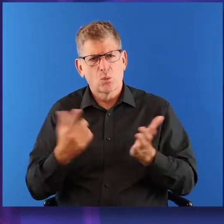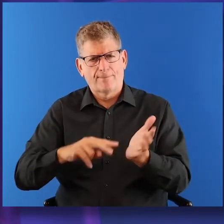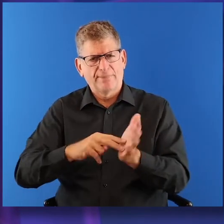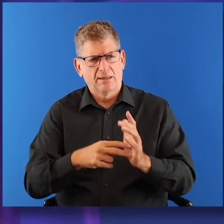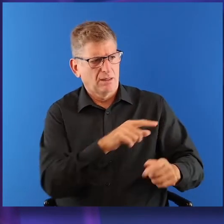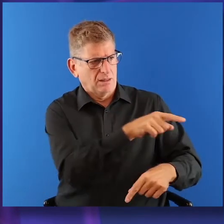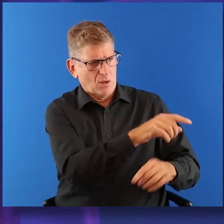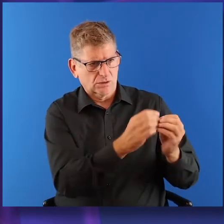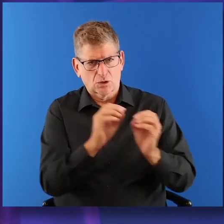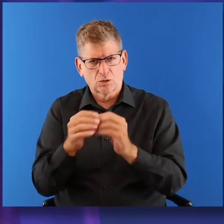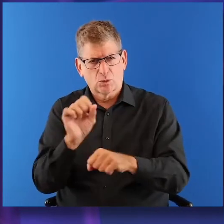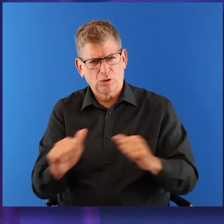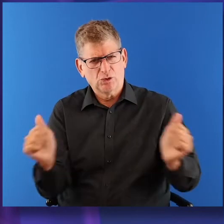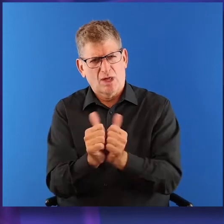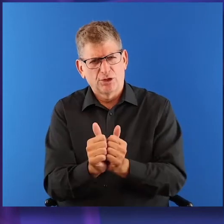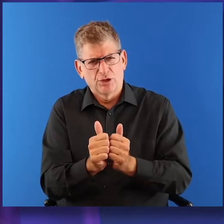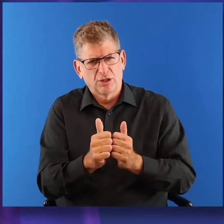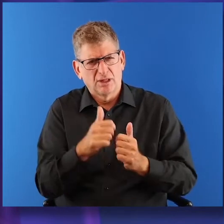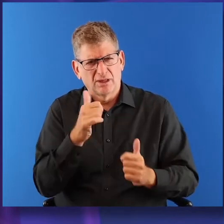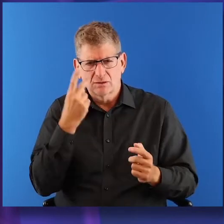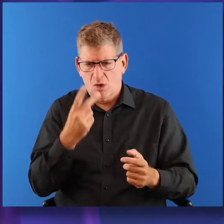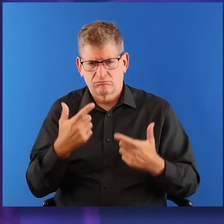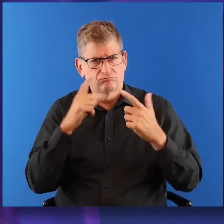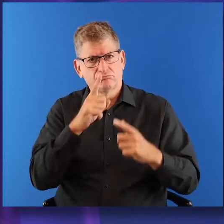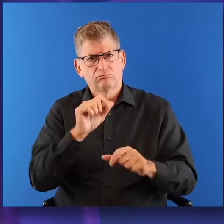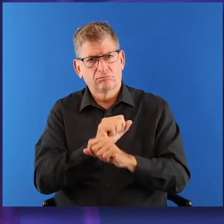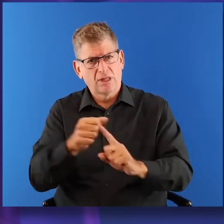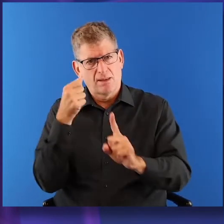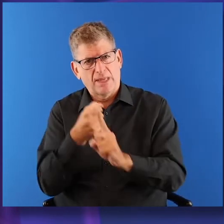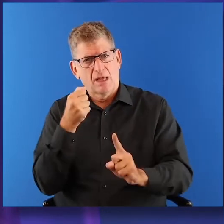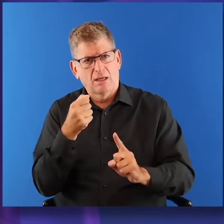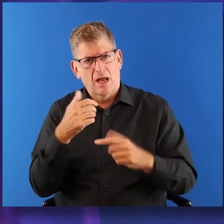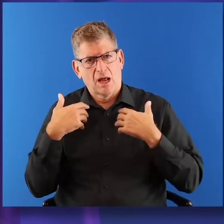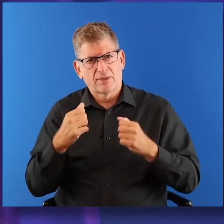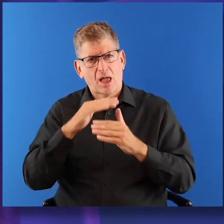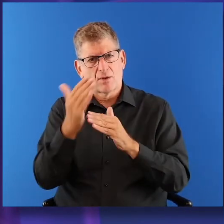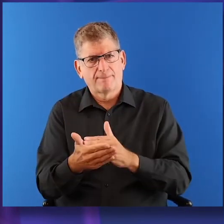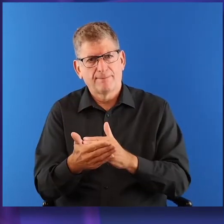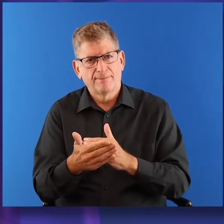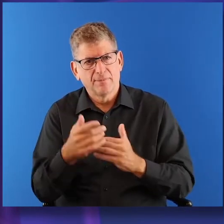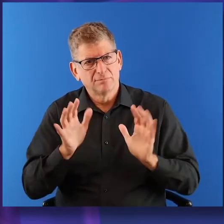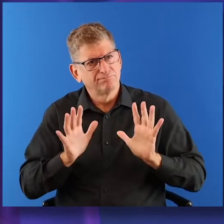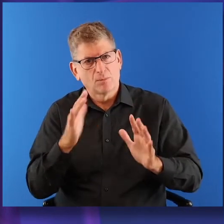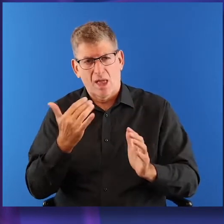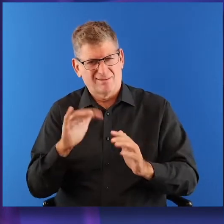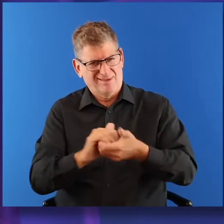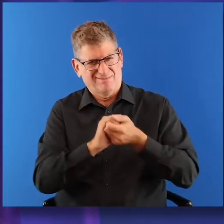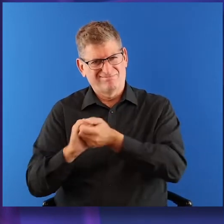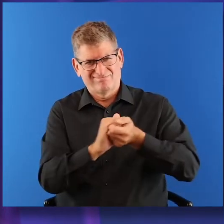health outcome that you can drive by collaborating. I think that's really special. Well, thanks so much for your time,